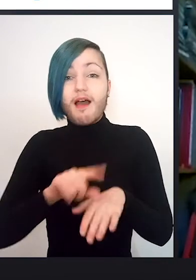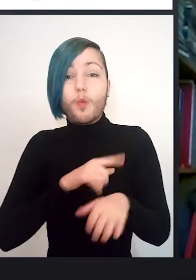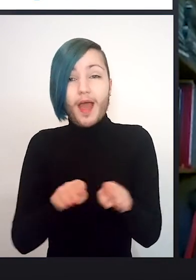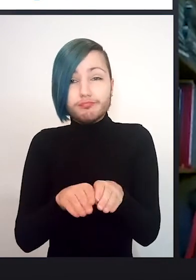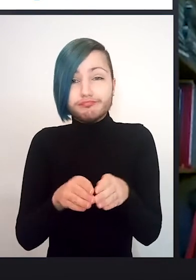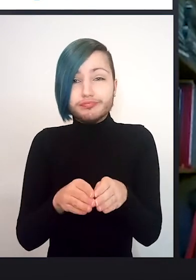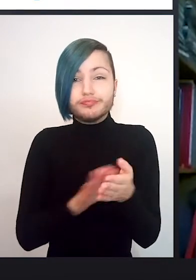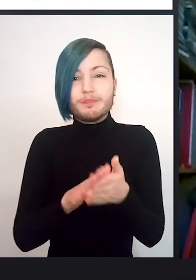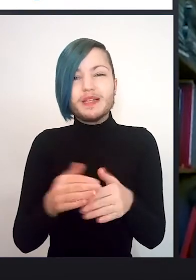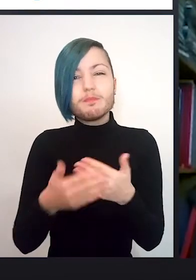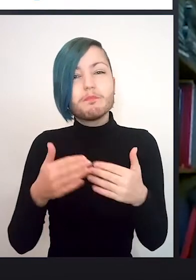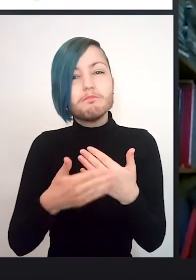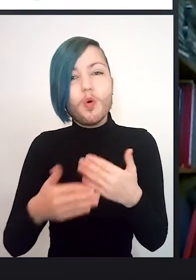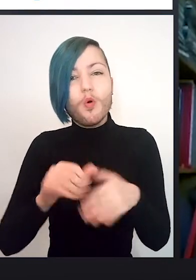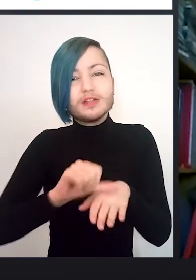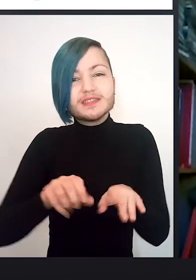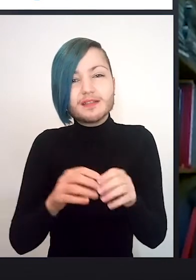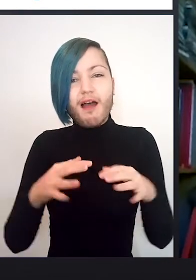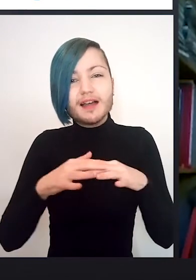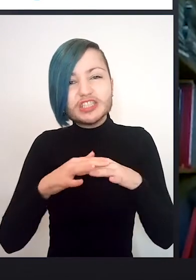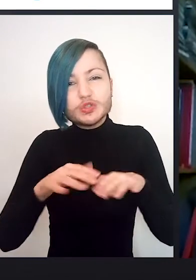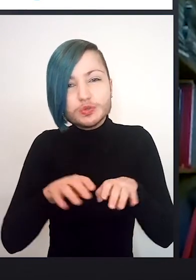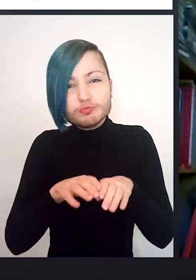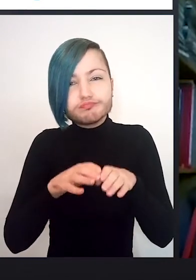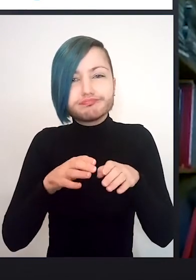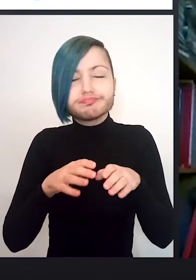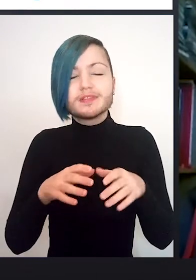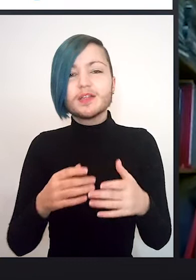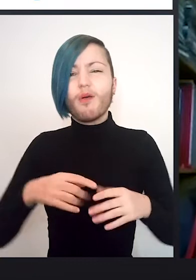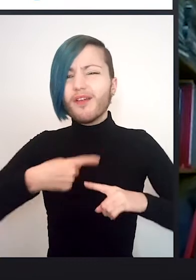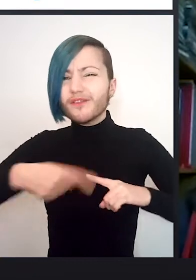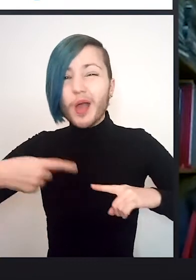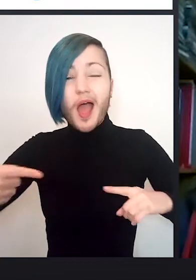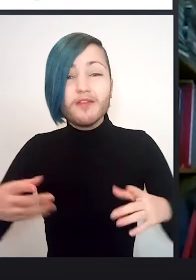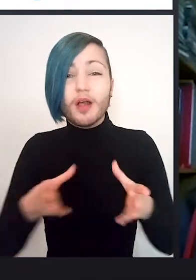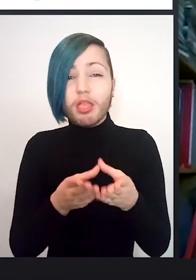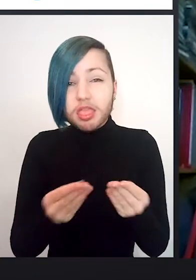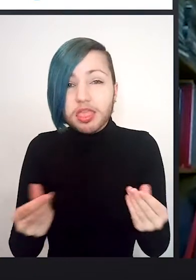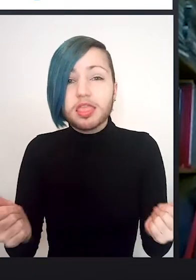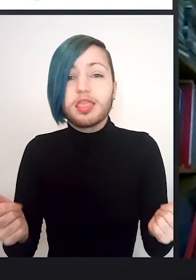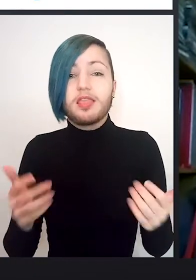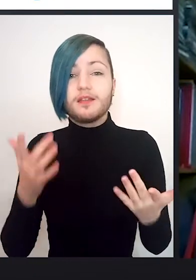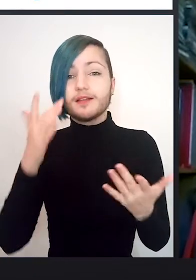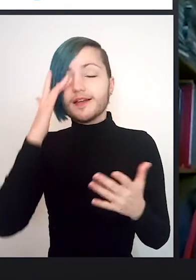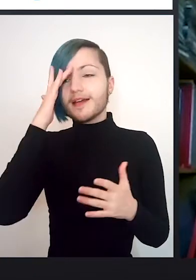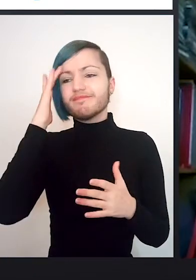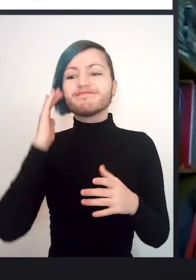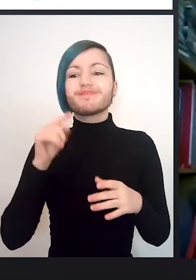rupture, I had a lot of scarring that seemed to take forever to get sorted and was also causing